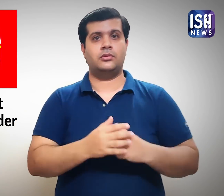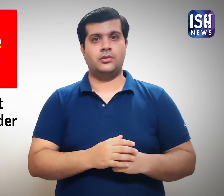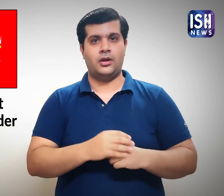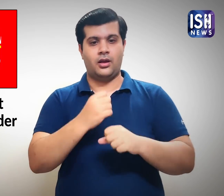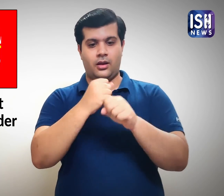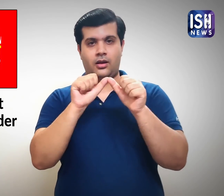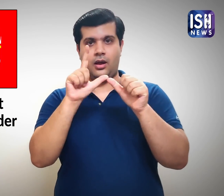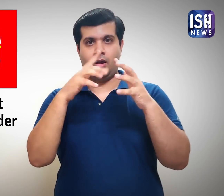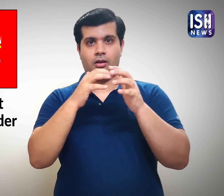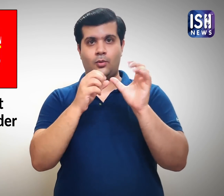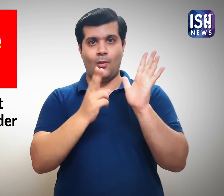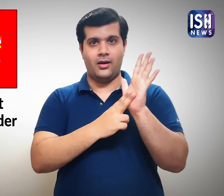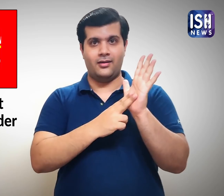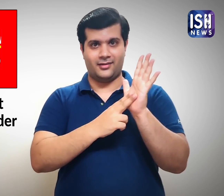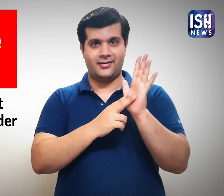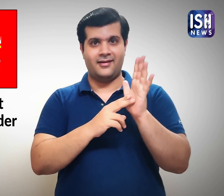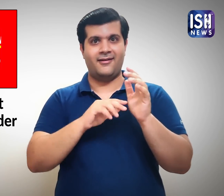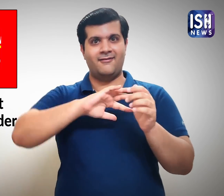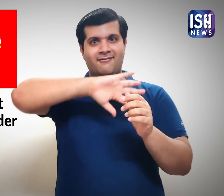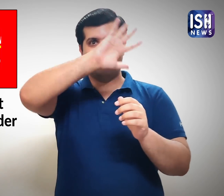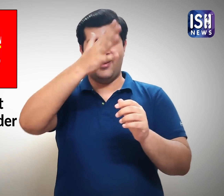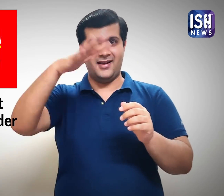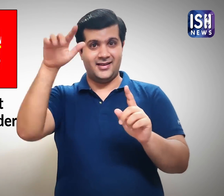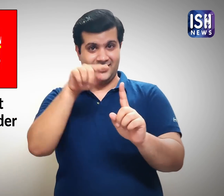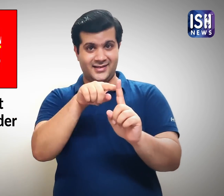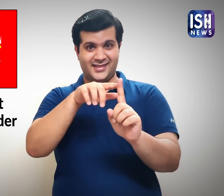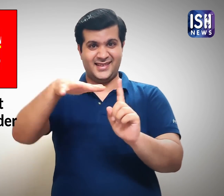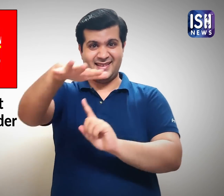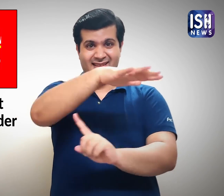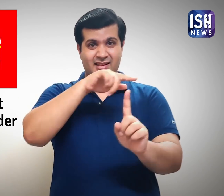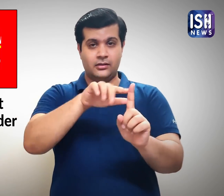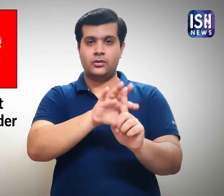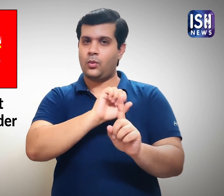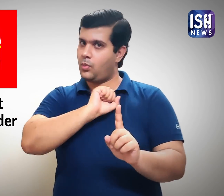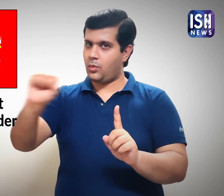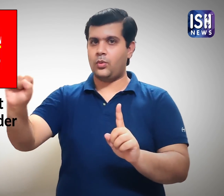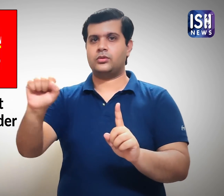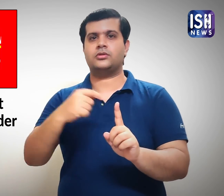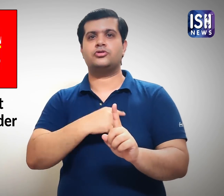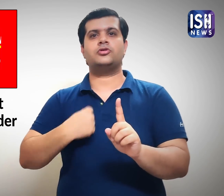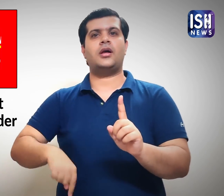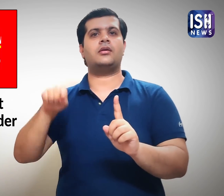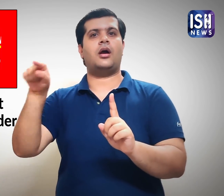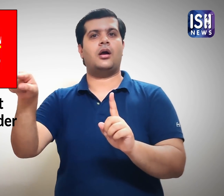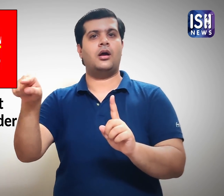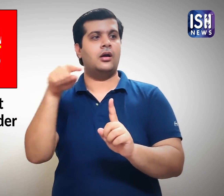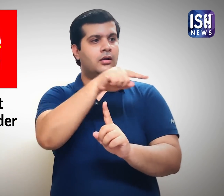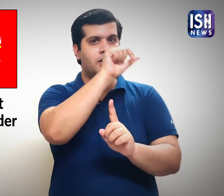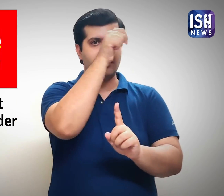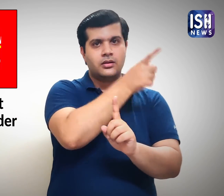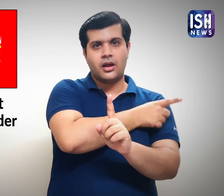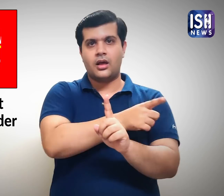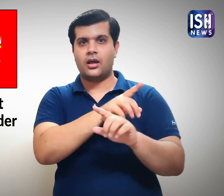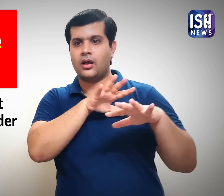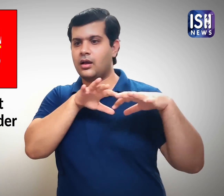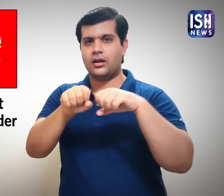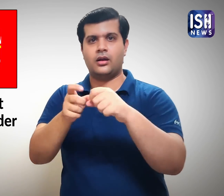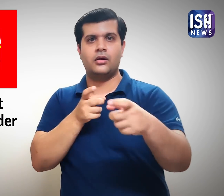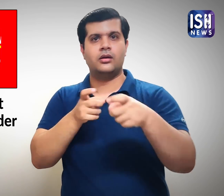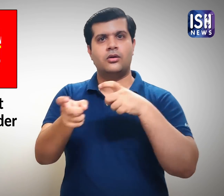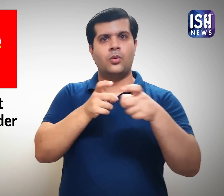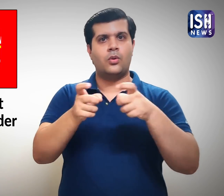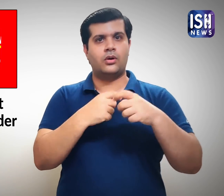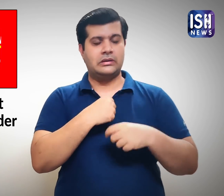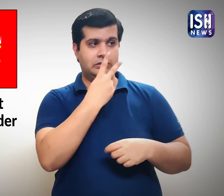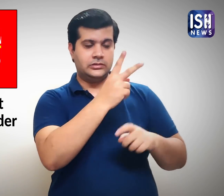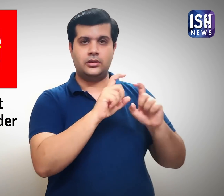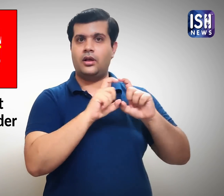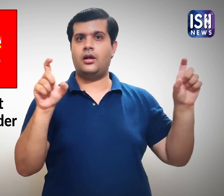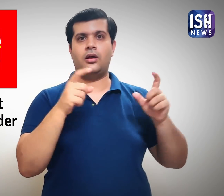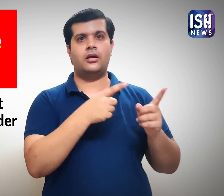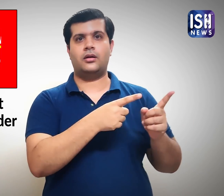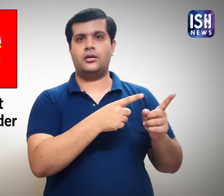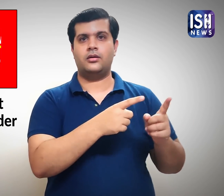“The Galwan Valley region is Chinese territory, and the local border control situation was very clear."